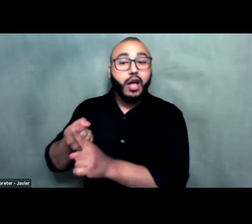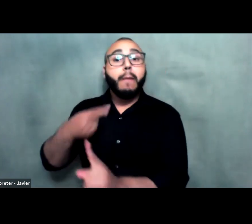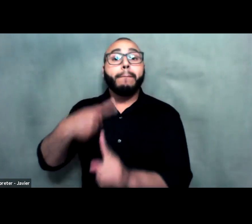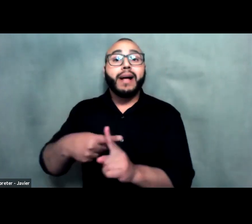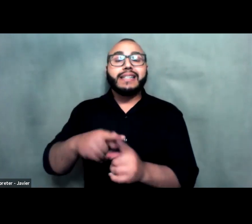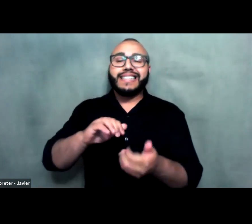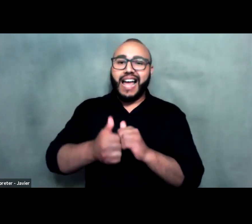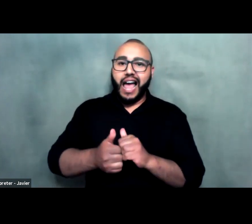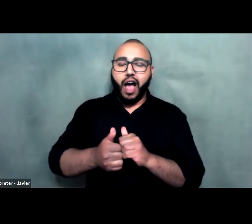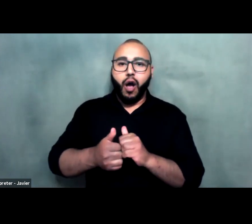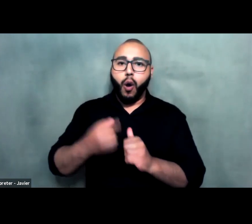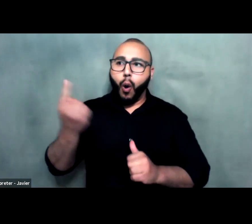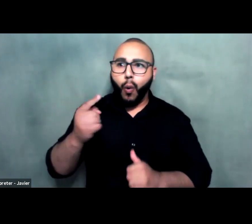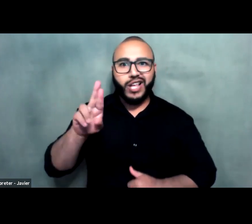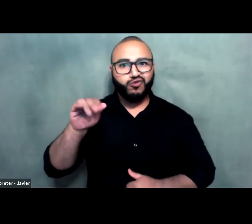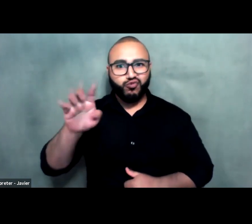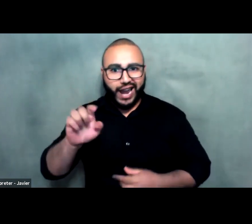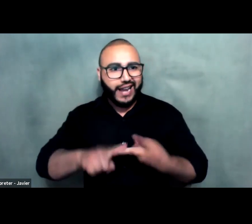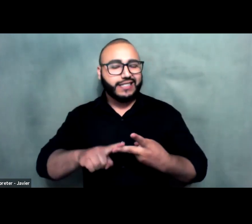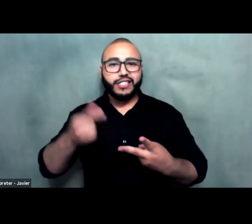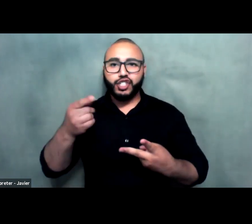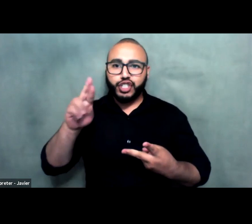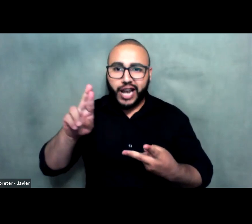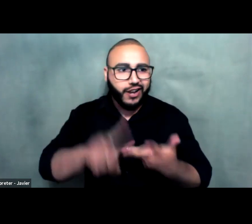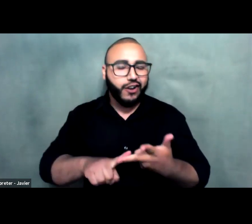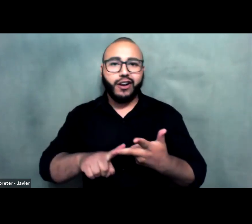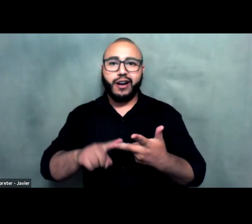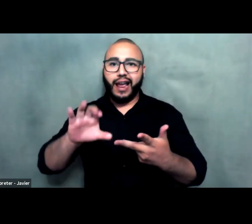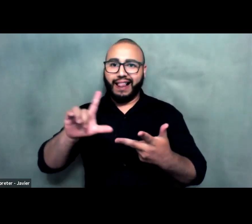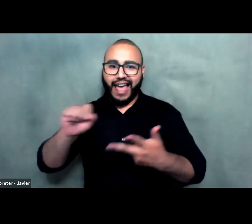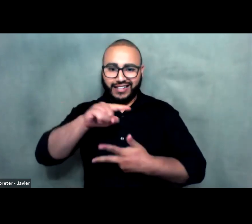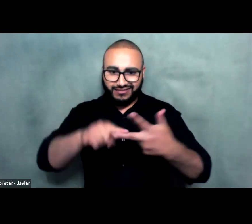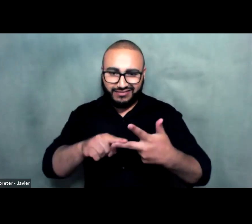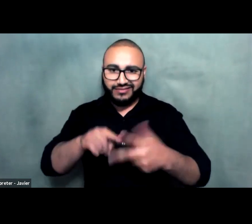shifting meanings of race, gender and class in our past has shaped and changed American